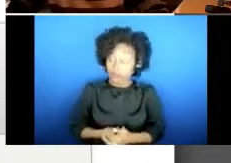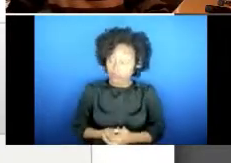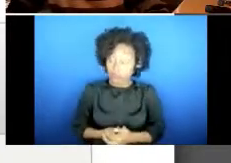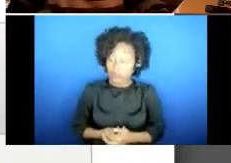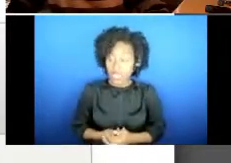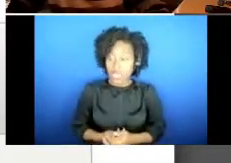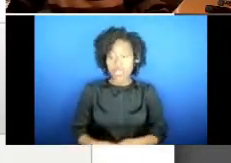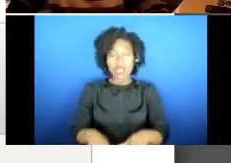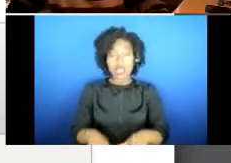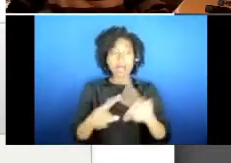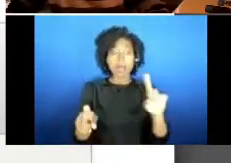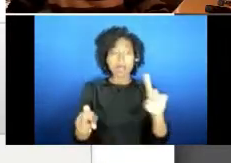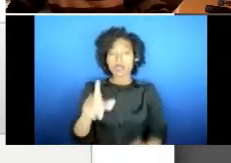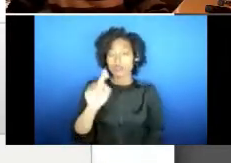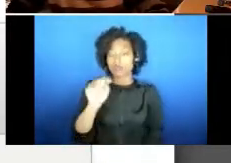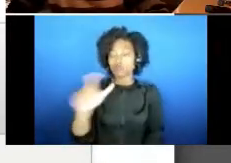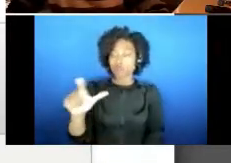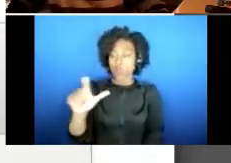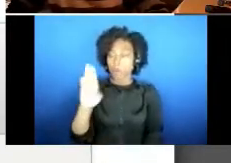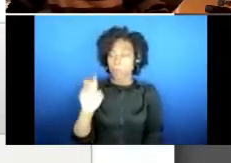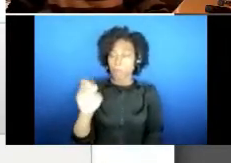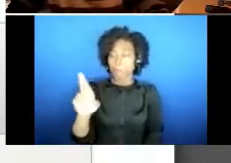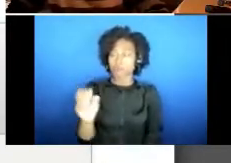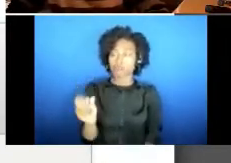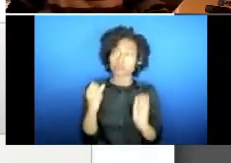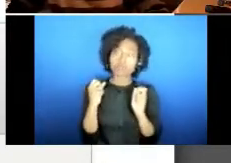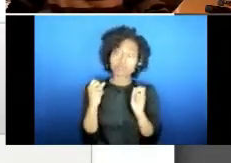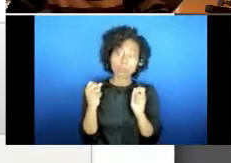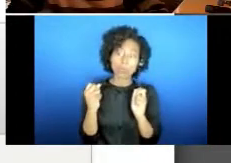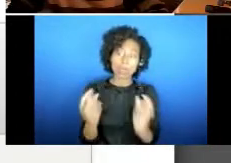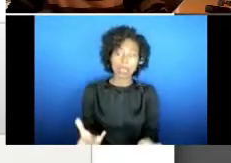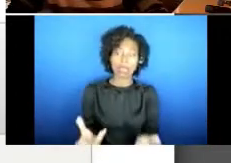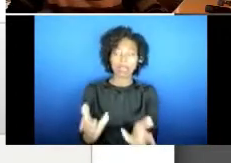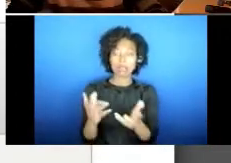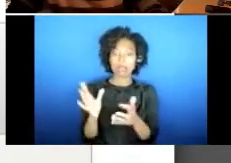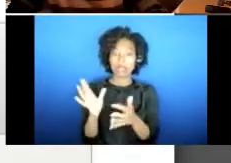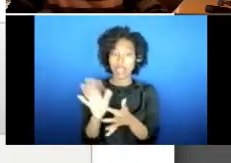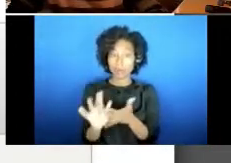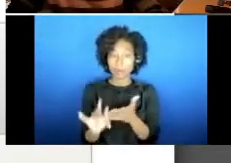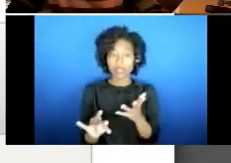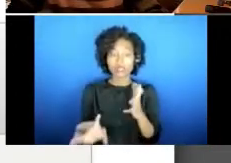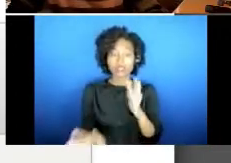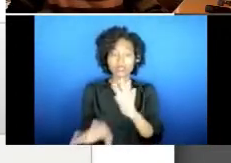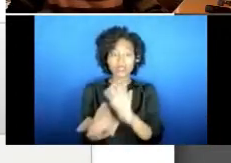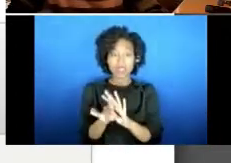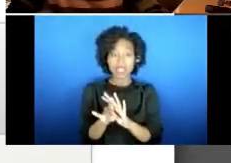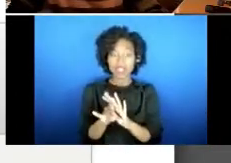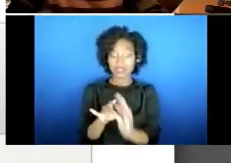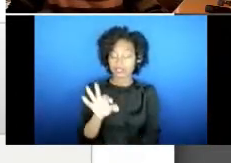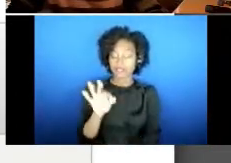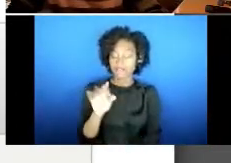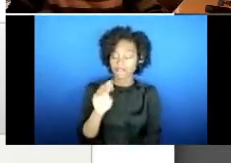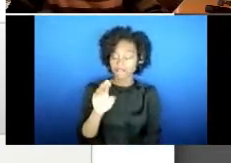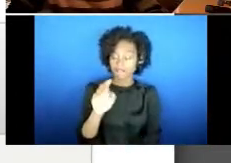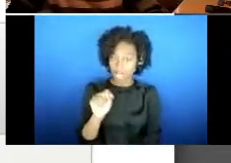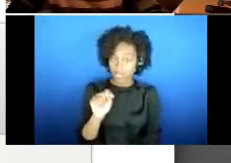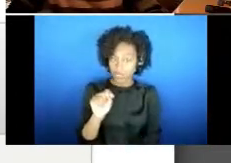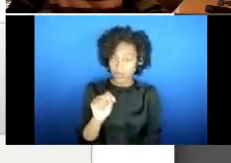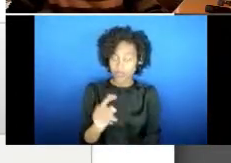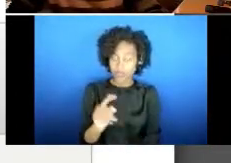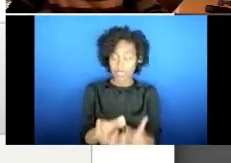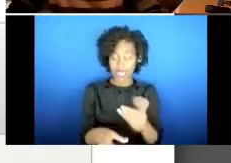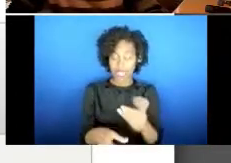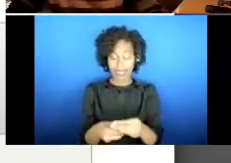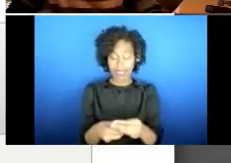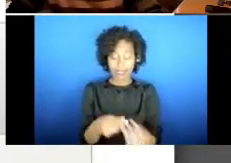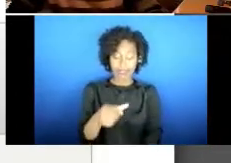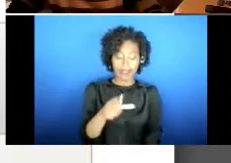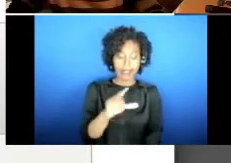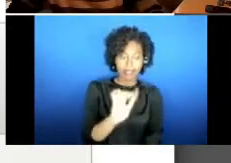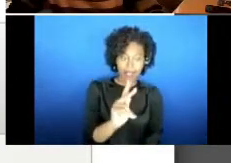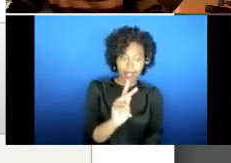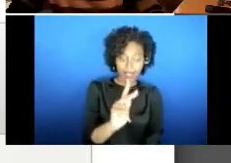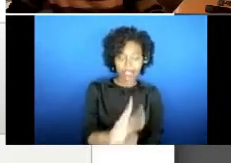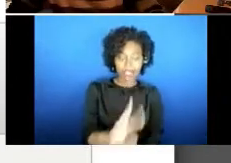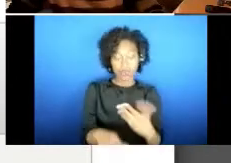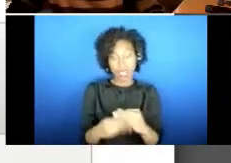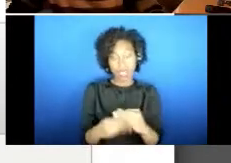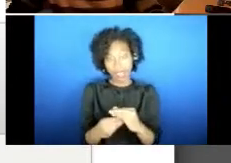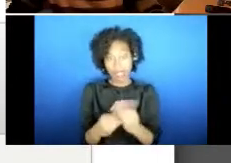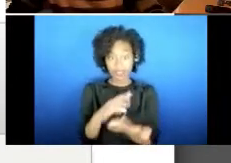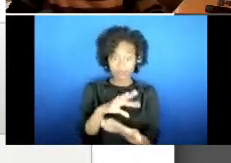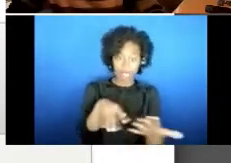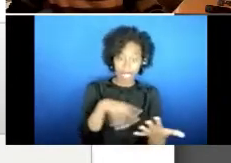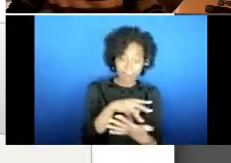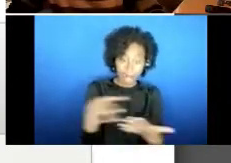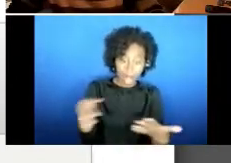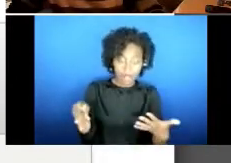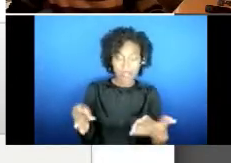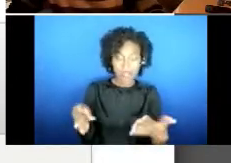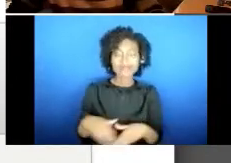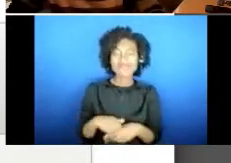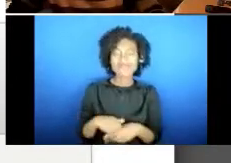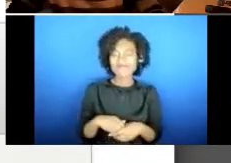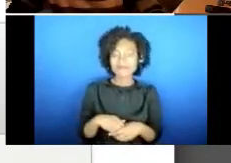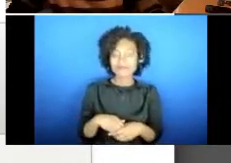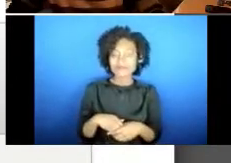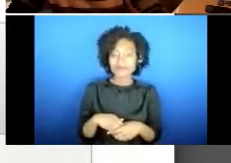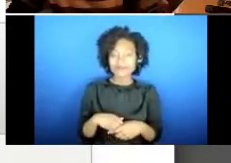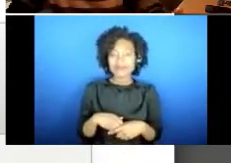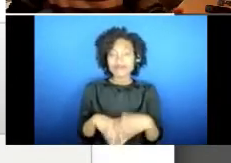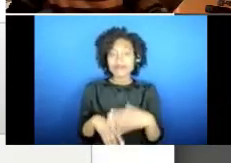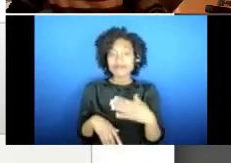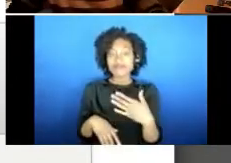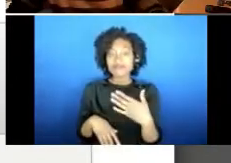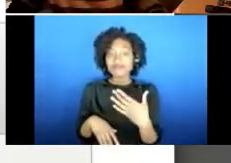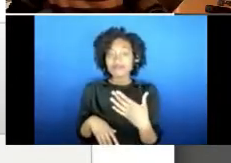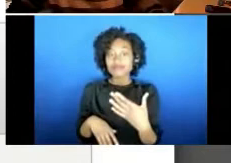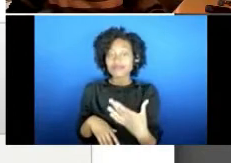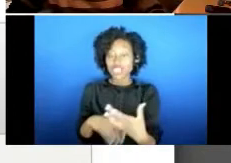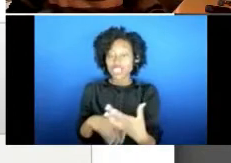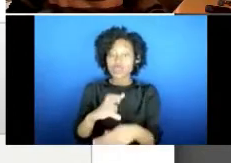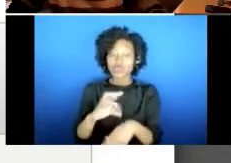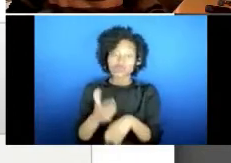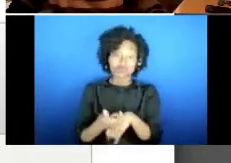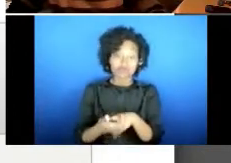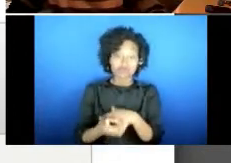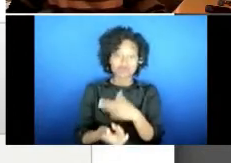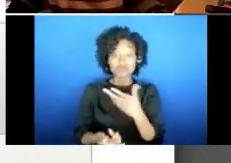options. select the font, add a link, add a table, you assign a color to your font and